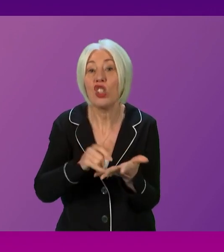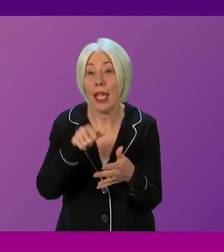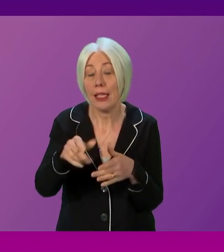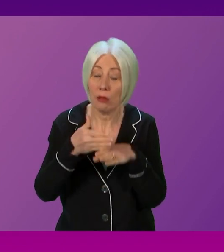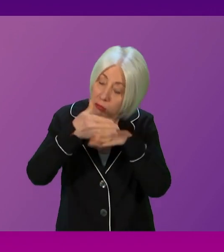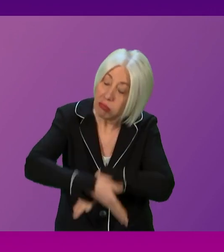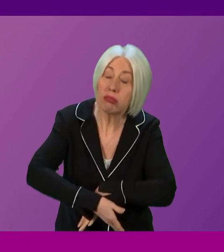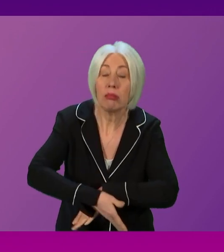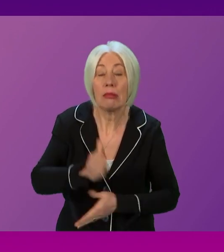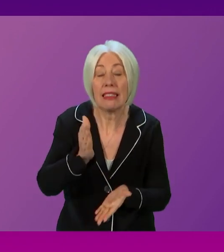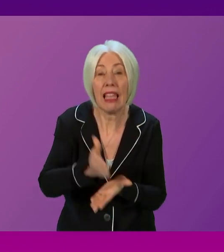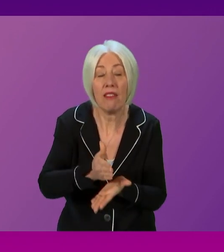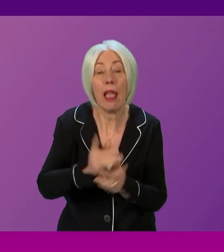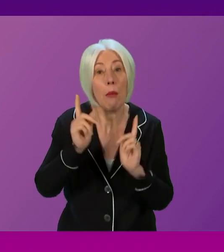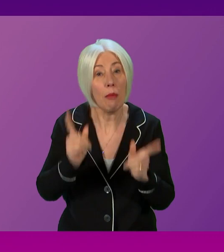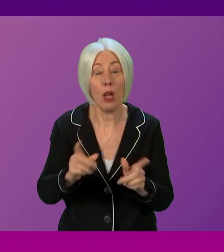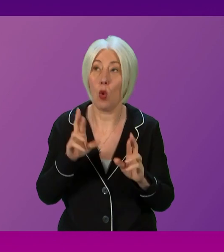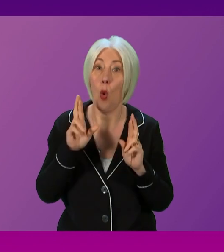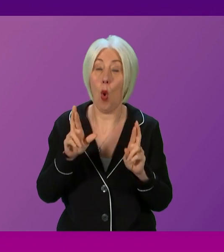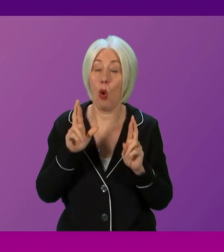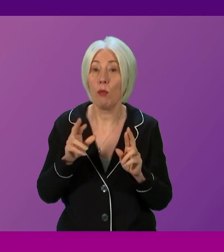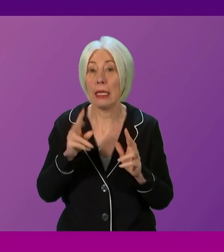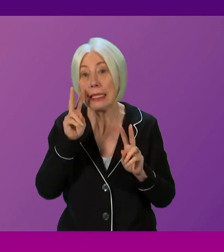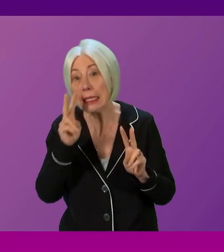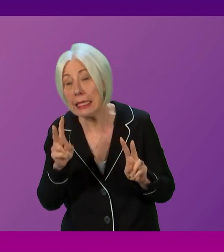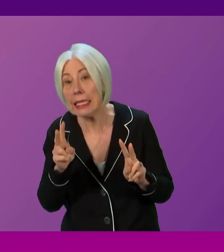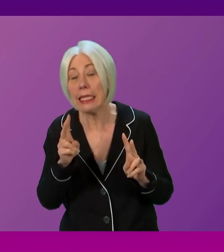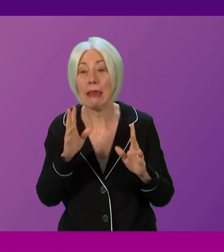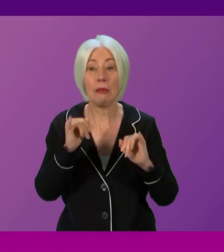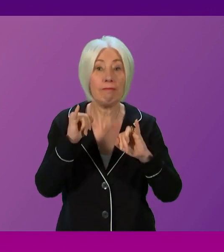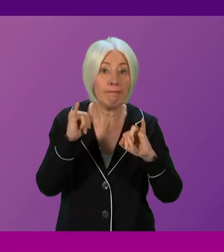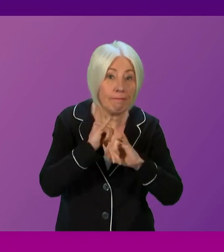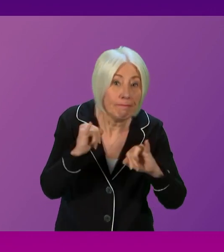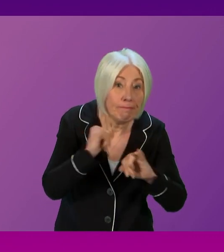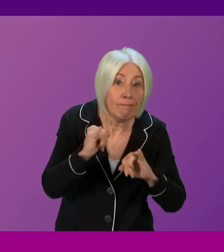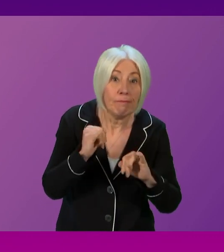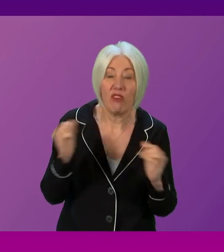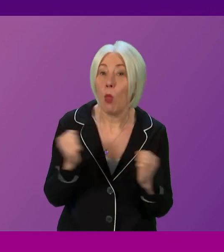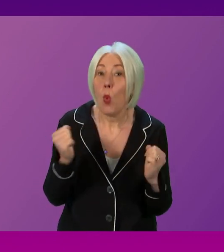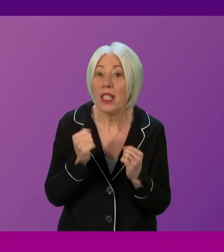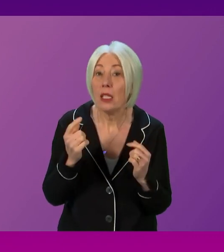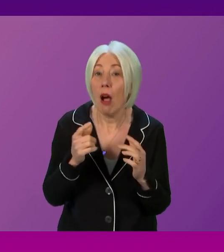but we hope that the severity of the winter crisis is starting to